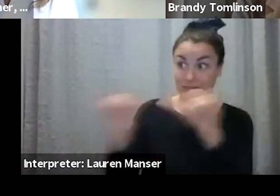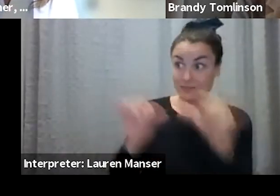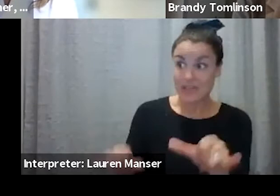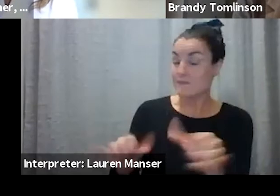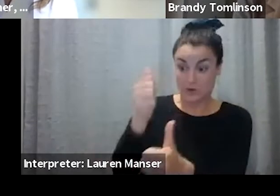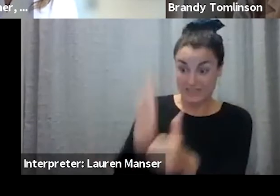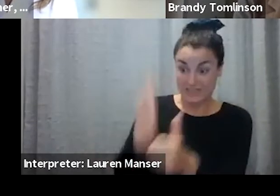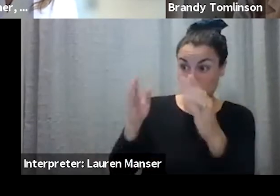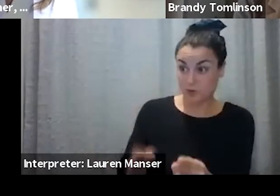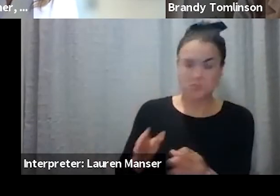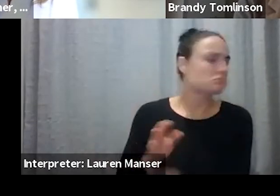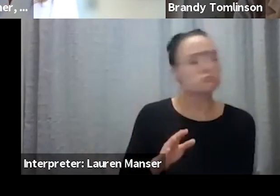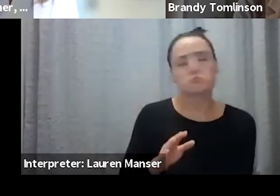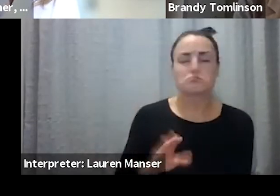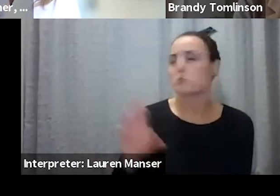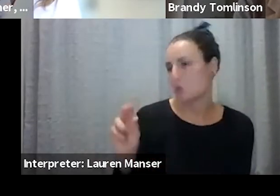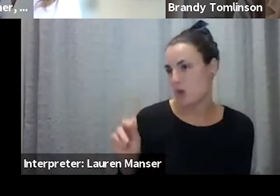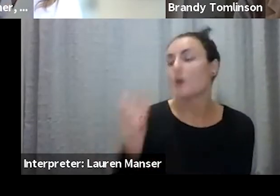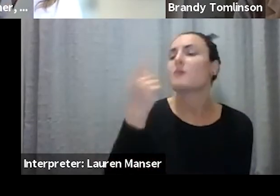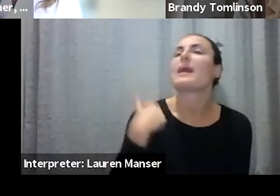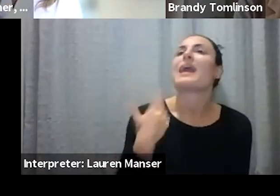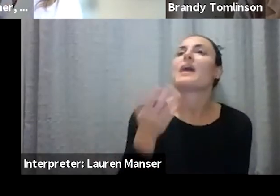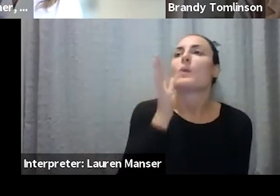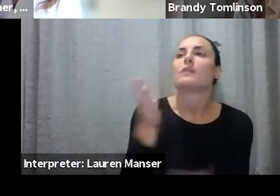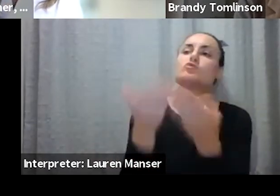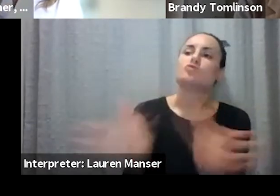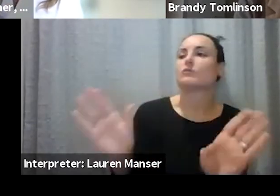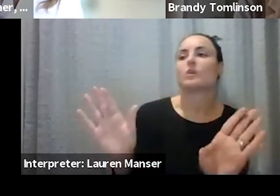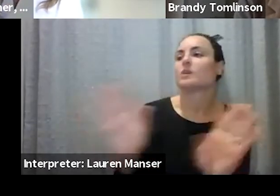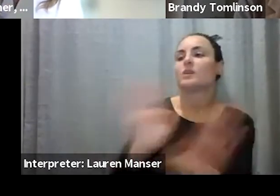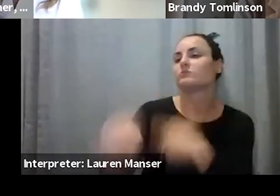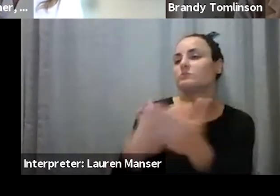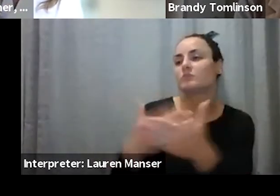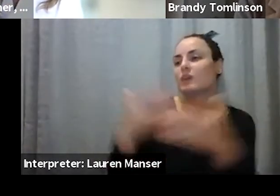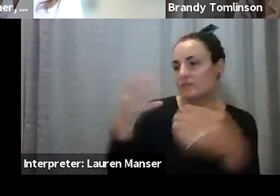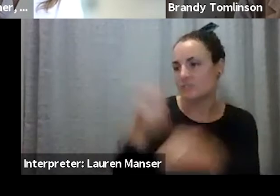but I'll give a general overview with the understanding that the process is not going to look exactly the same every time.